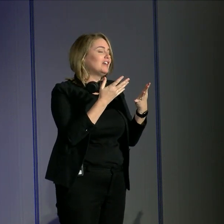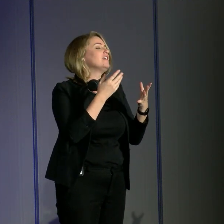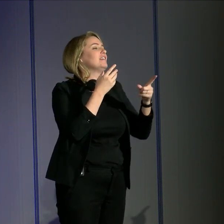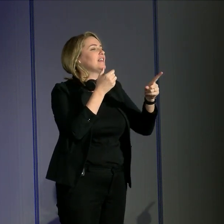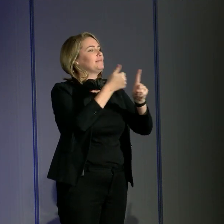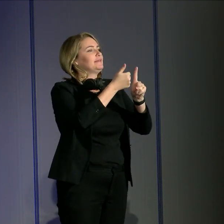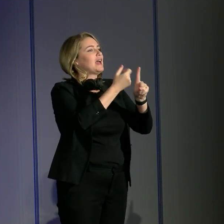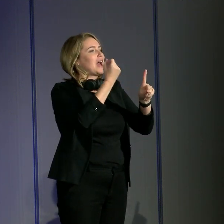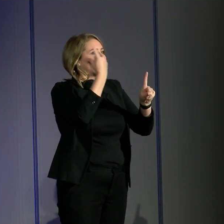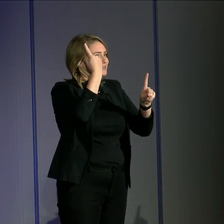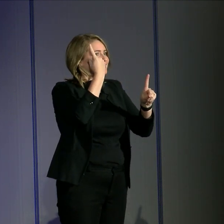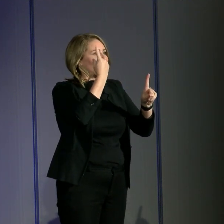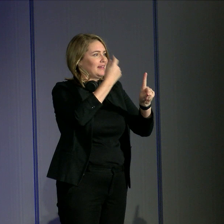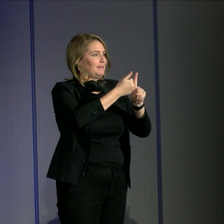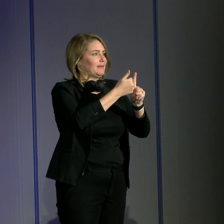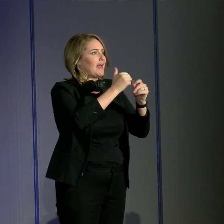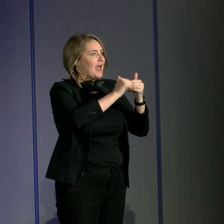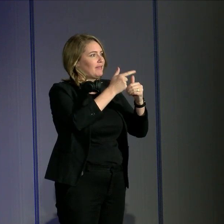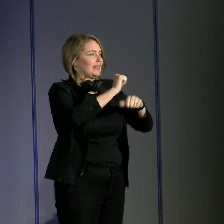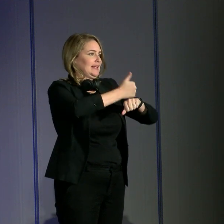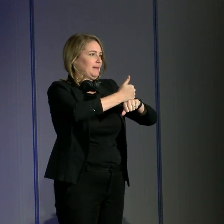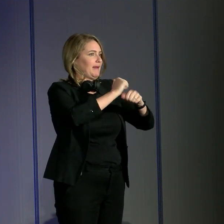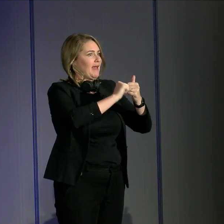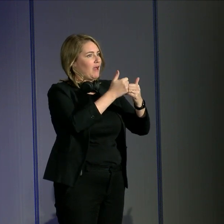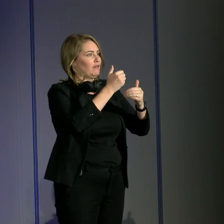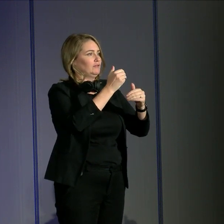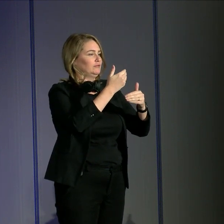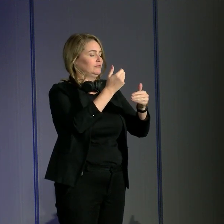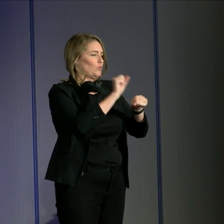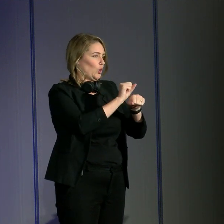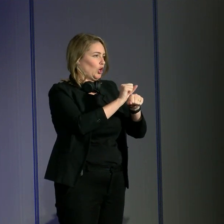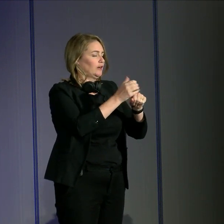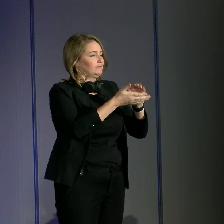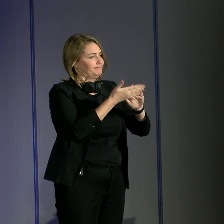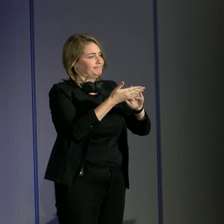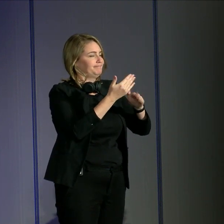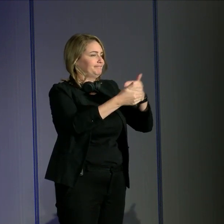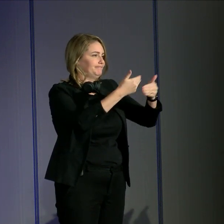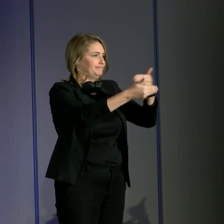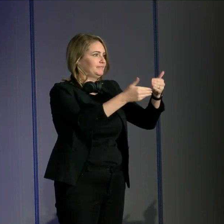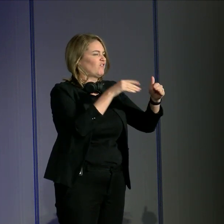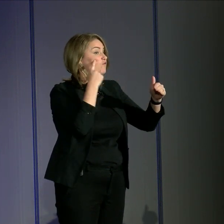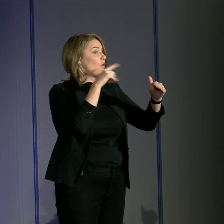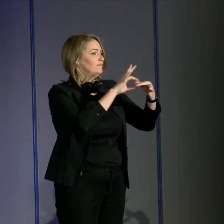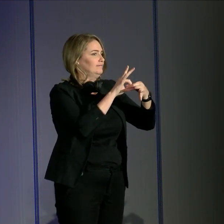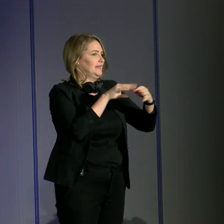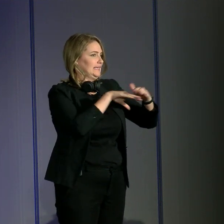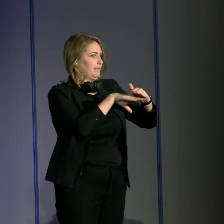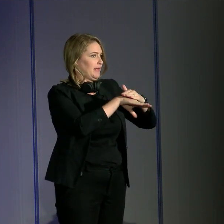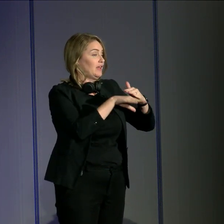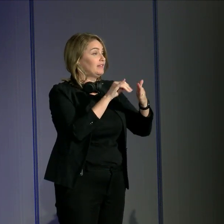how they set up and how they work in terms of accessibility. So getting that picture is all part of it.